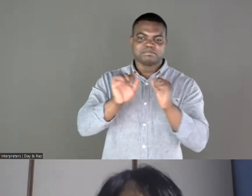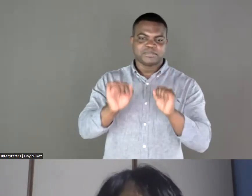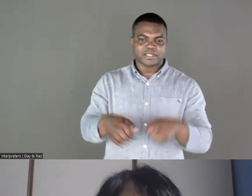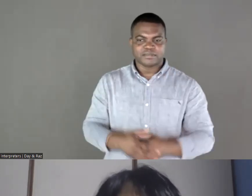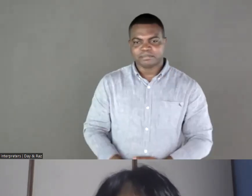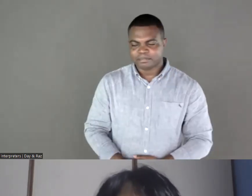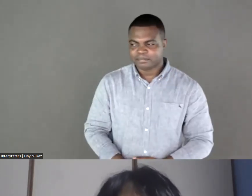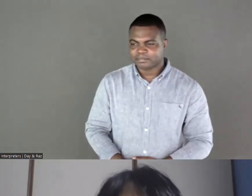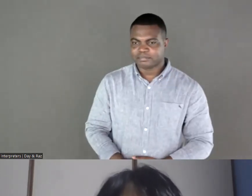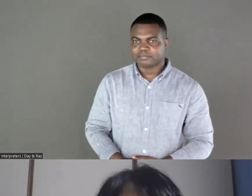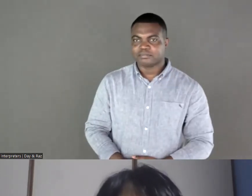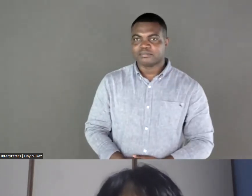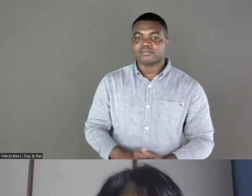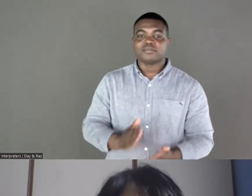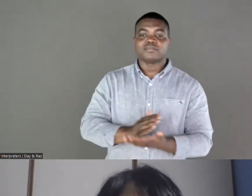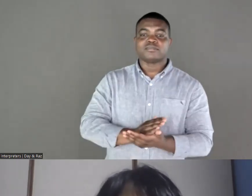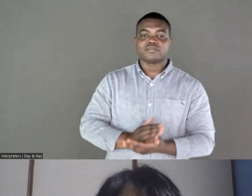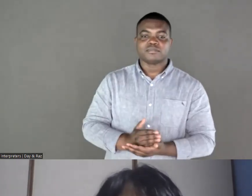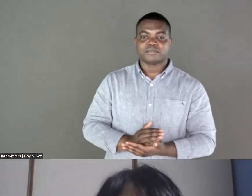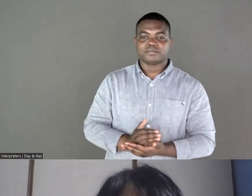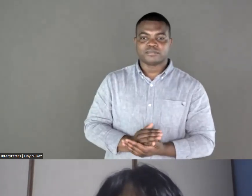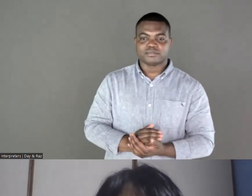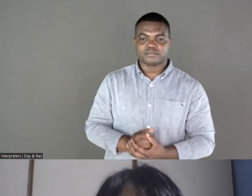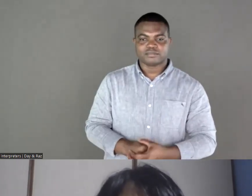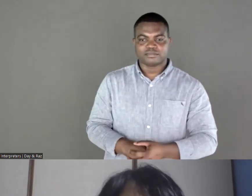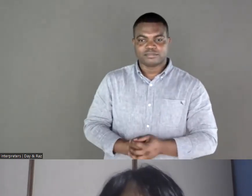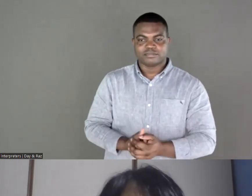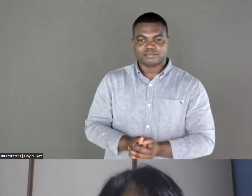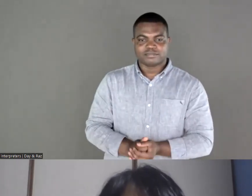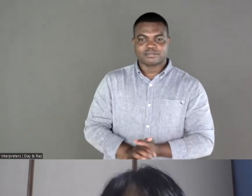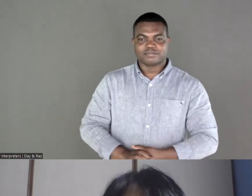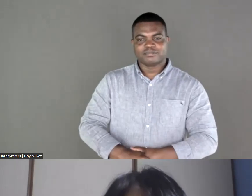of breach article 11 have impact in the disability, inclusive humanitarian action.